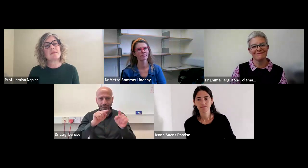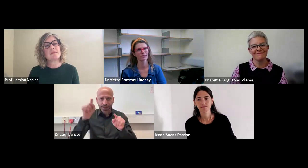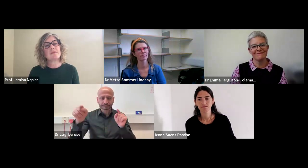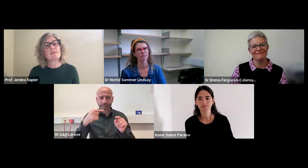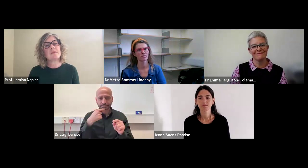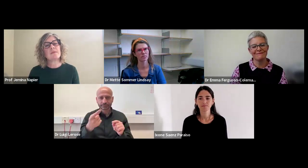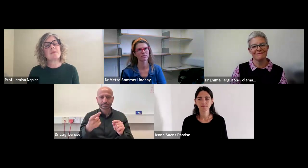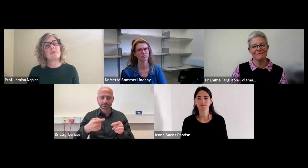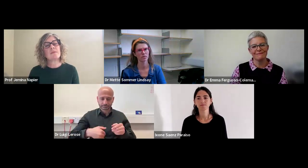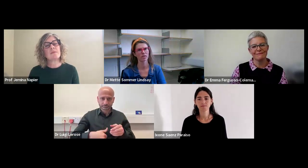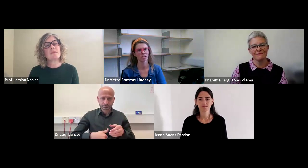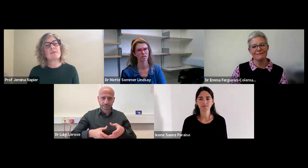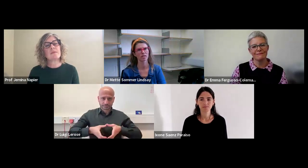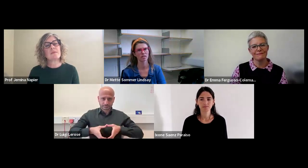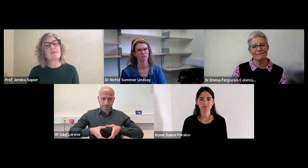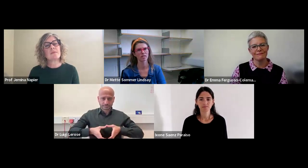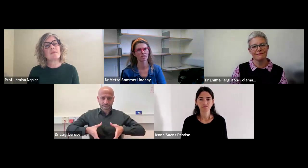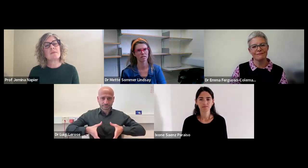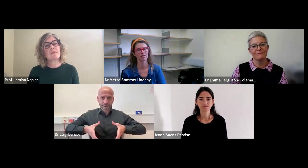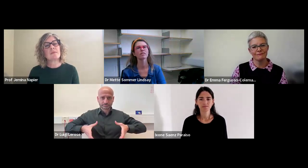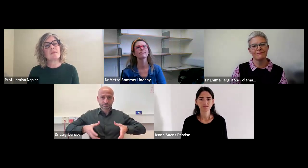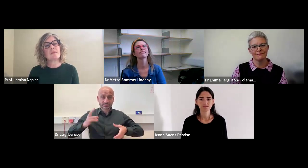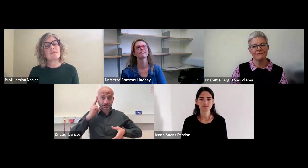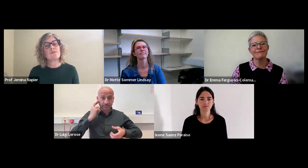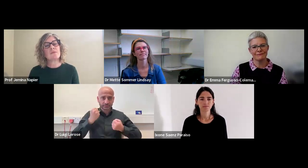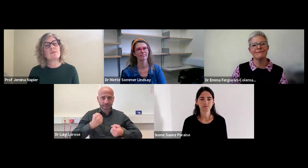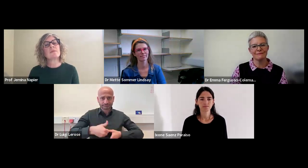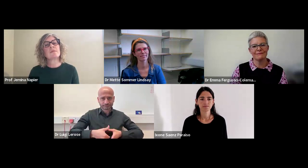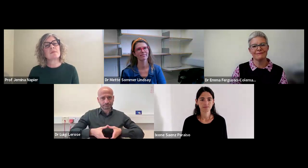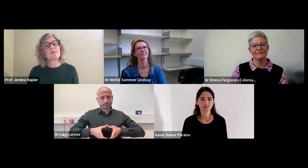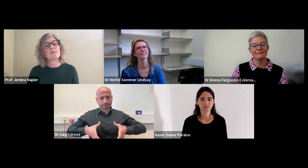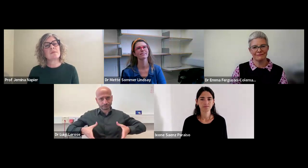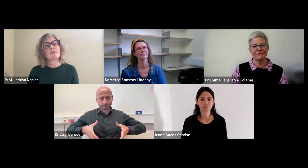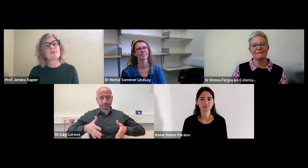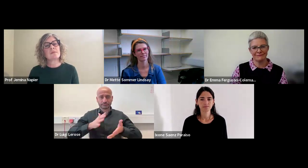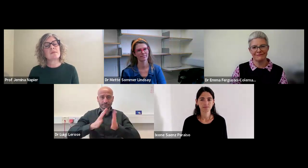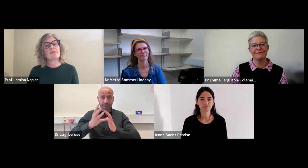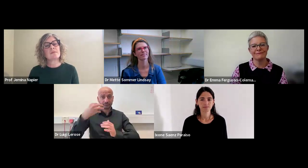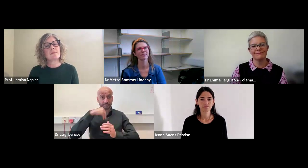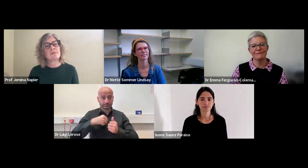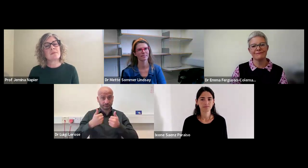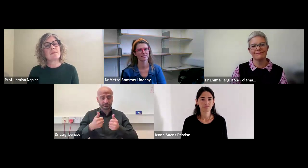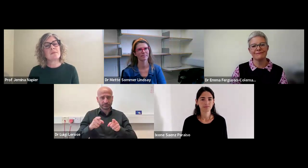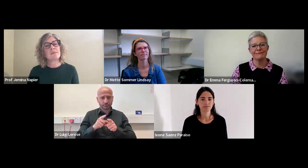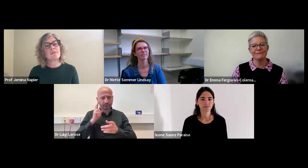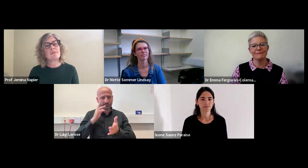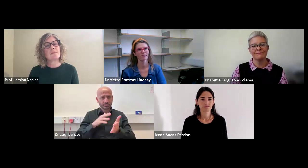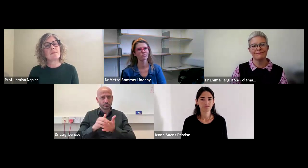book and everything that's flowed from that, about deafhood and you know expanding the deaf